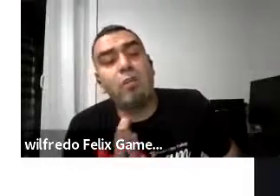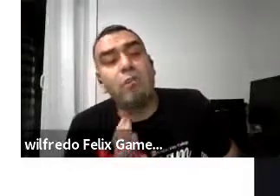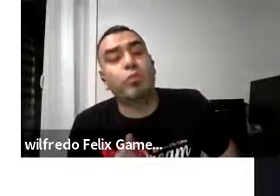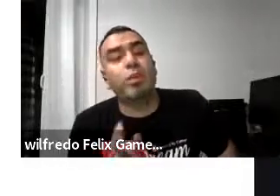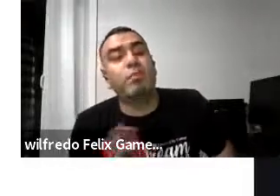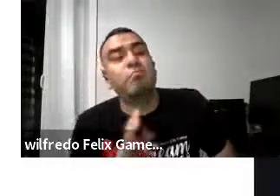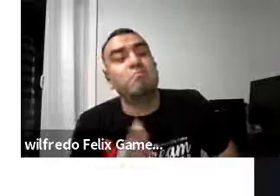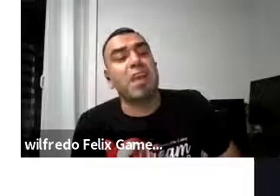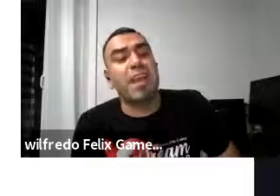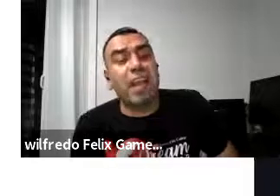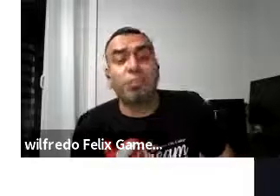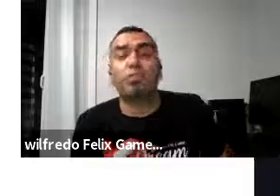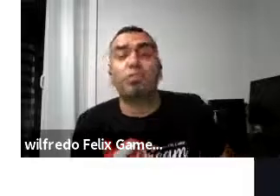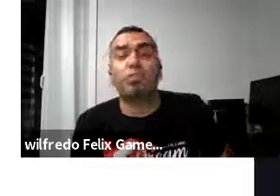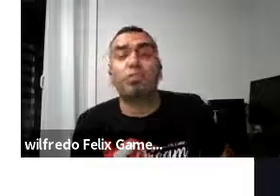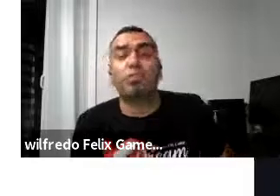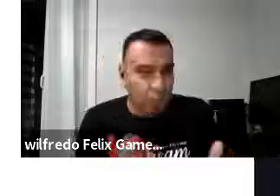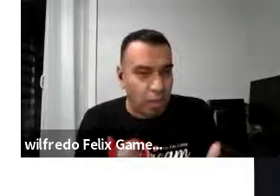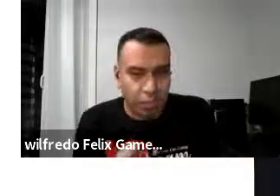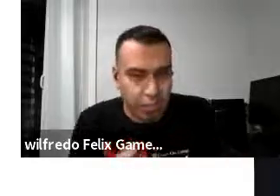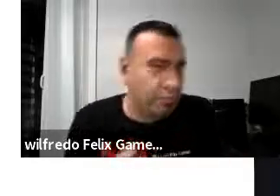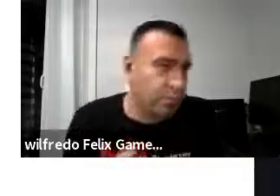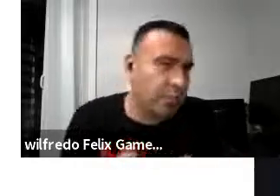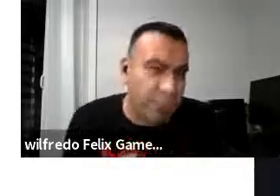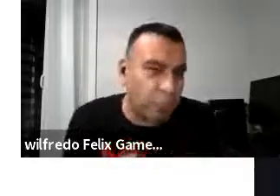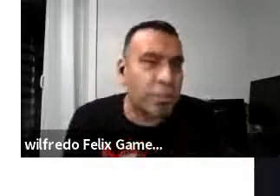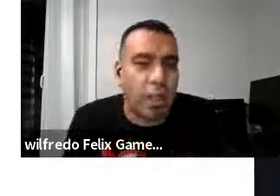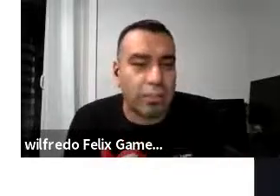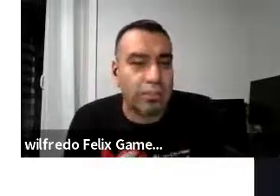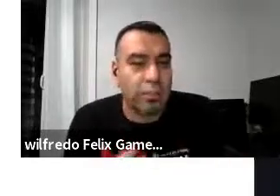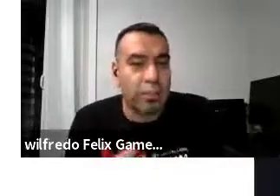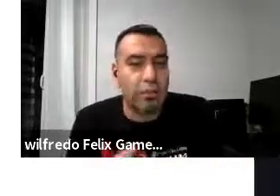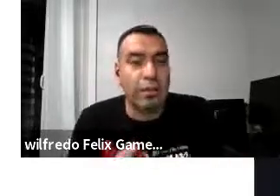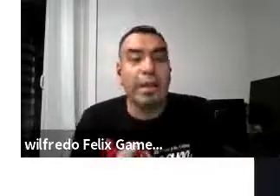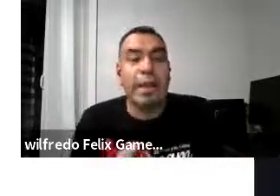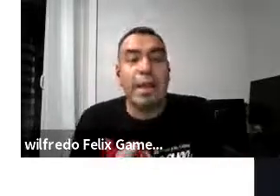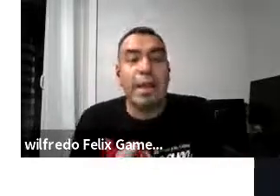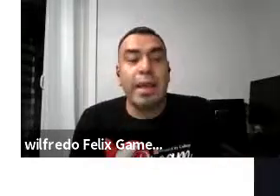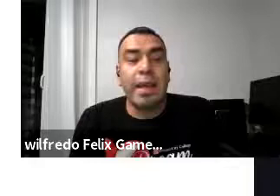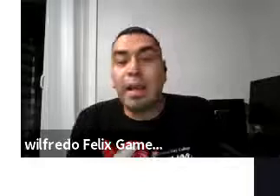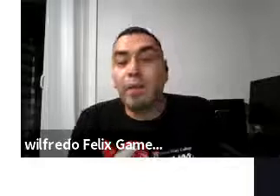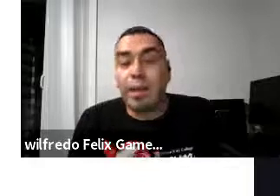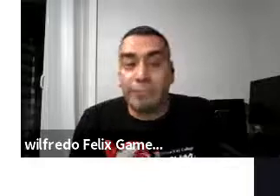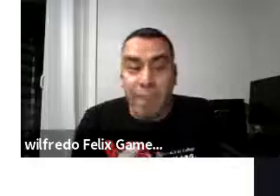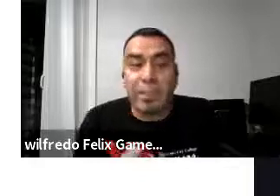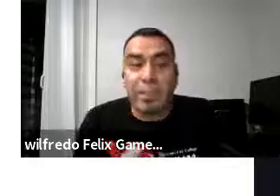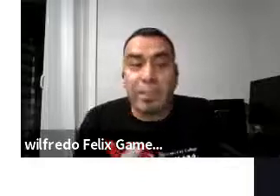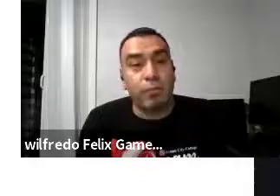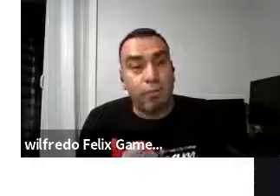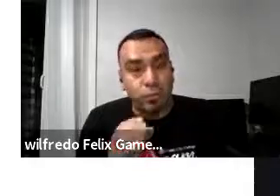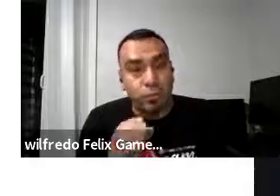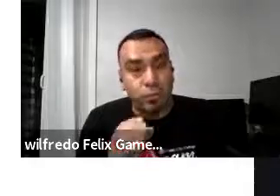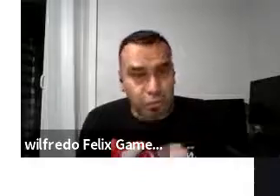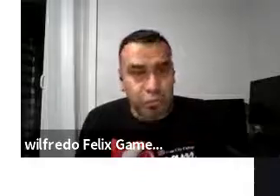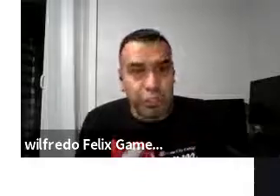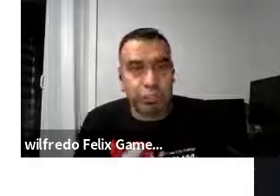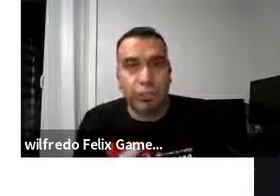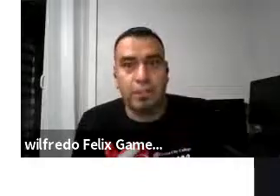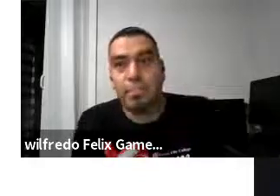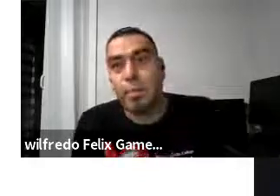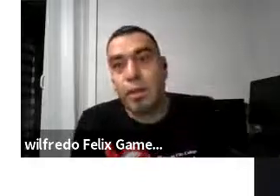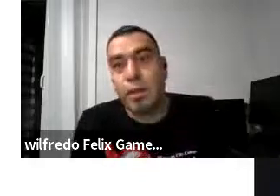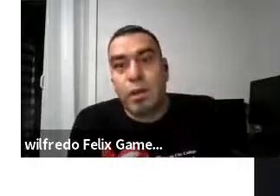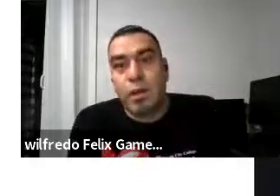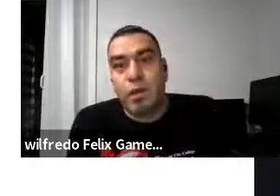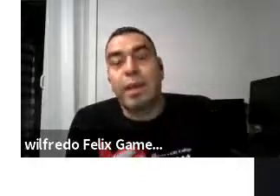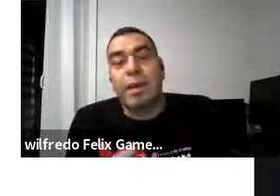around between 8000 to $12,000 a year. That's a Fresno City College. Okay. And that FAFSA is available for six years for them. Okay,